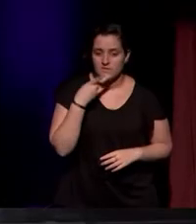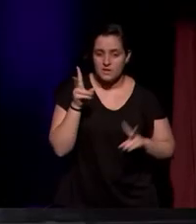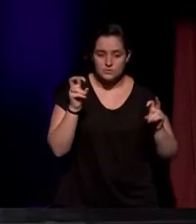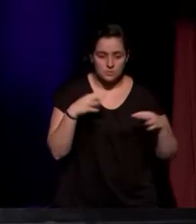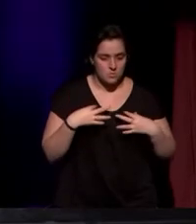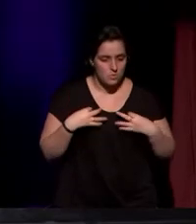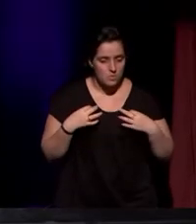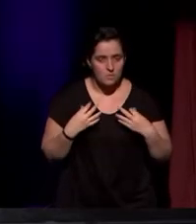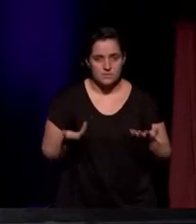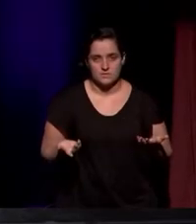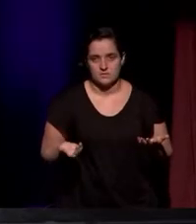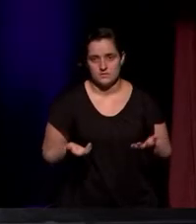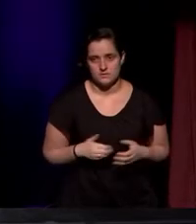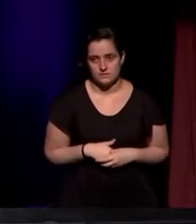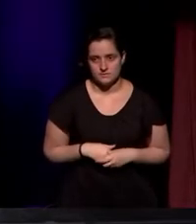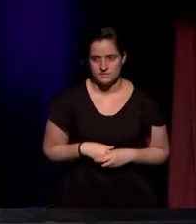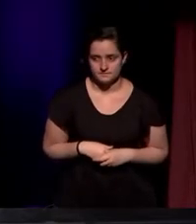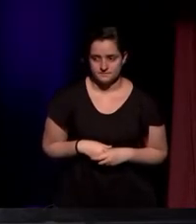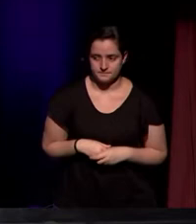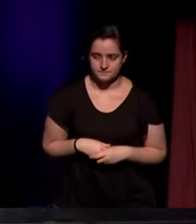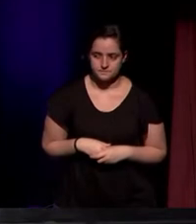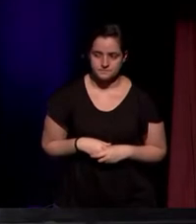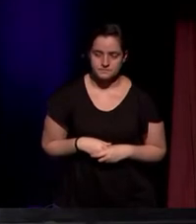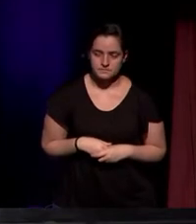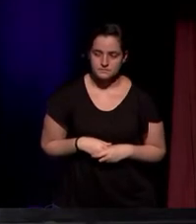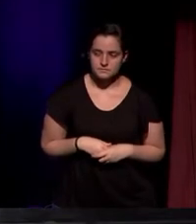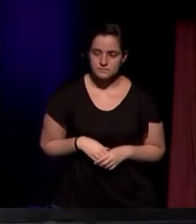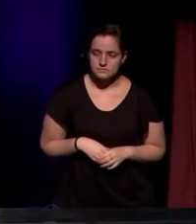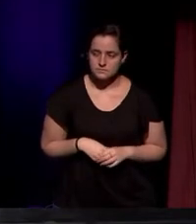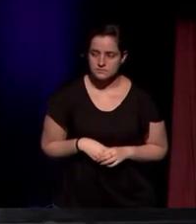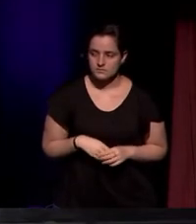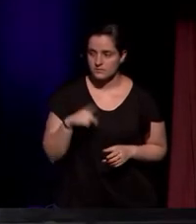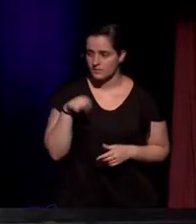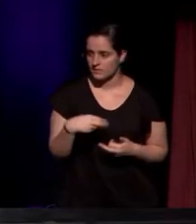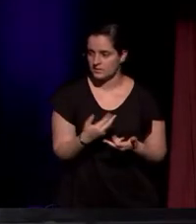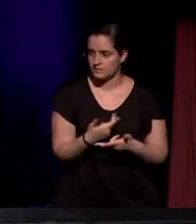So these are issues we are living now,